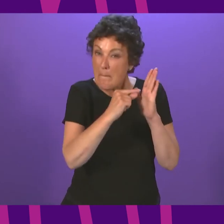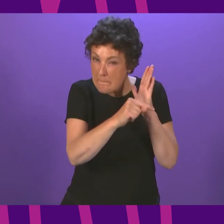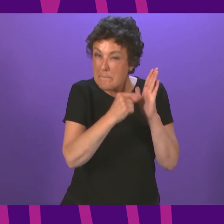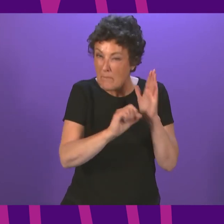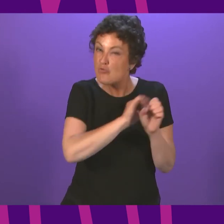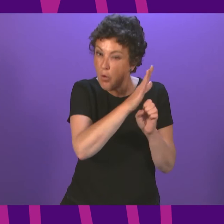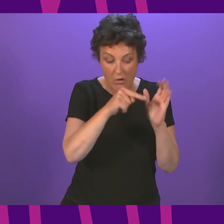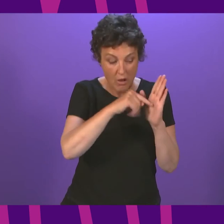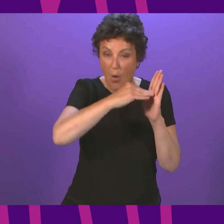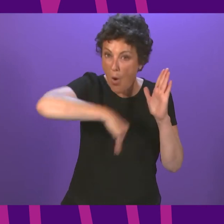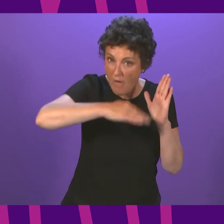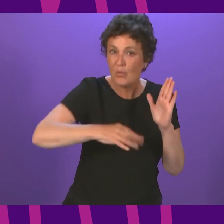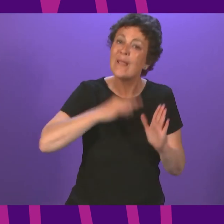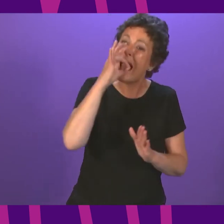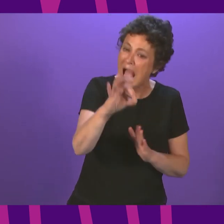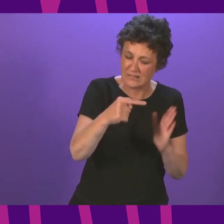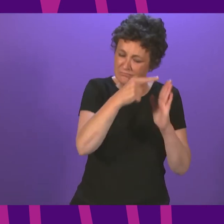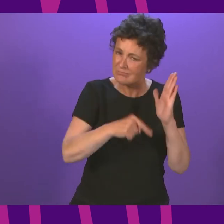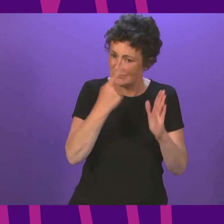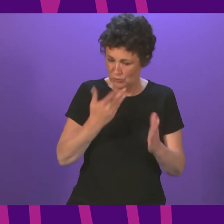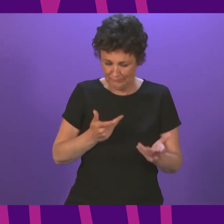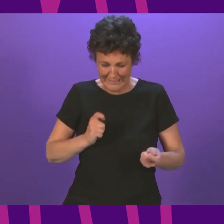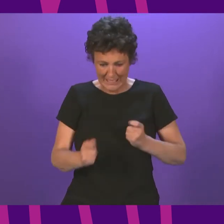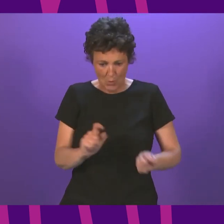an assessment of where we are now or where we are going, and thus of what future measures